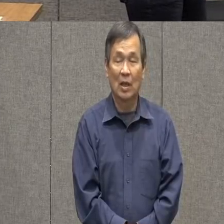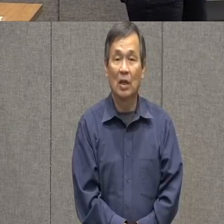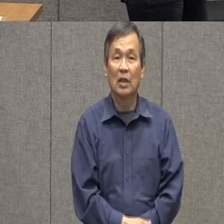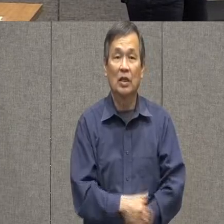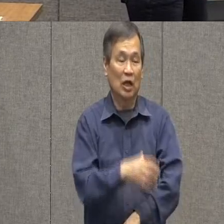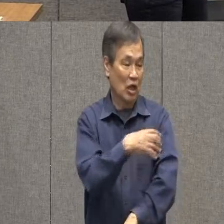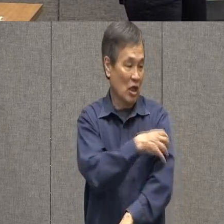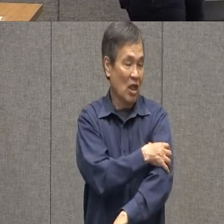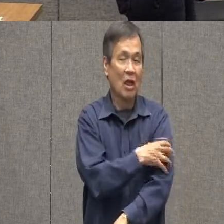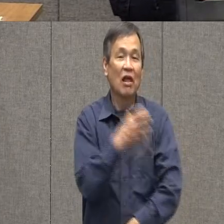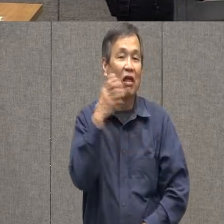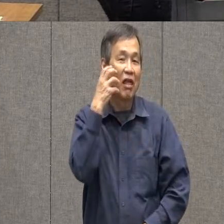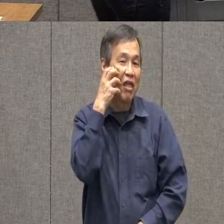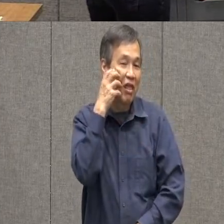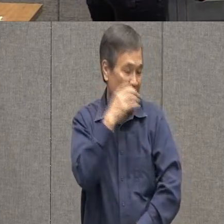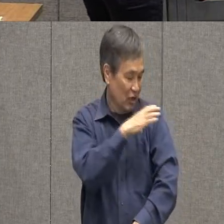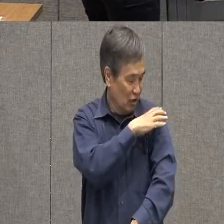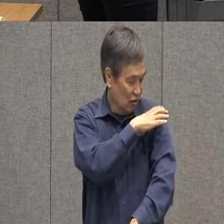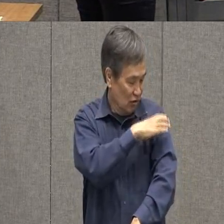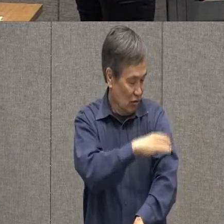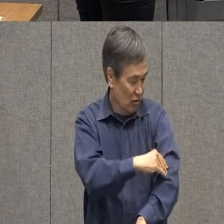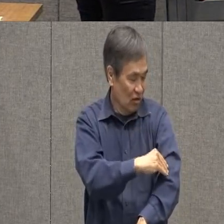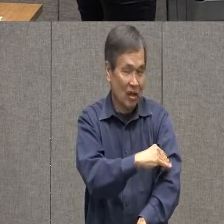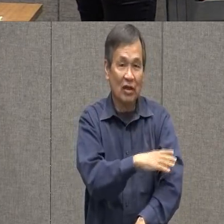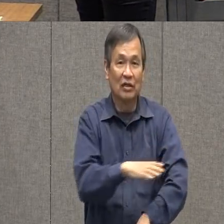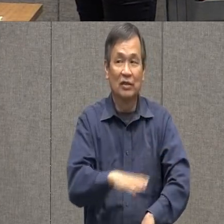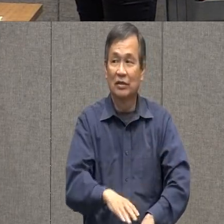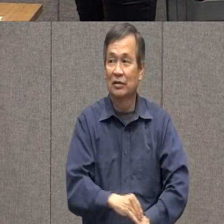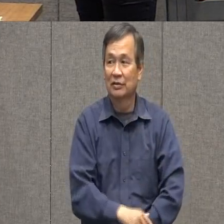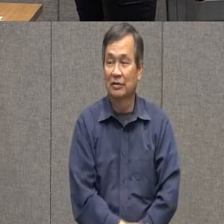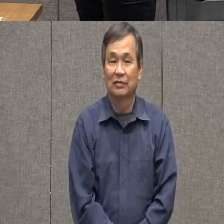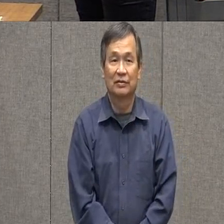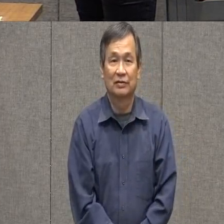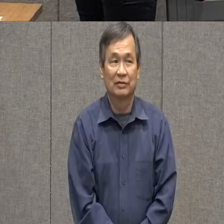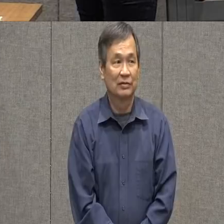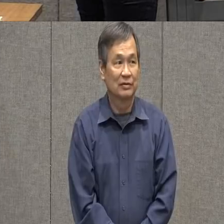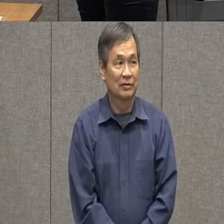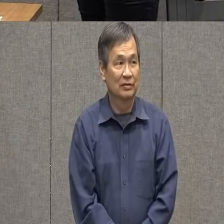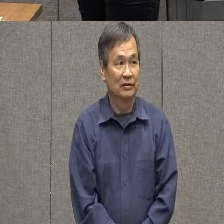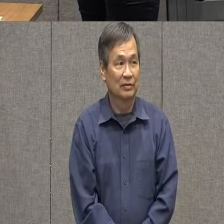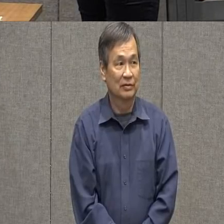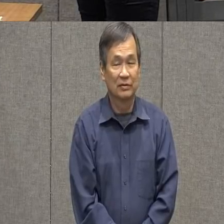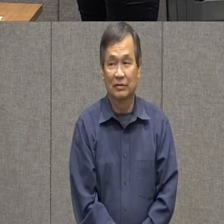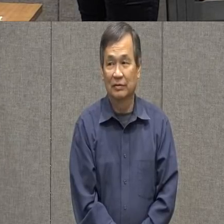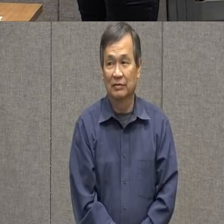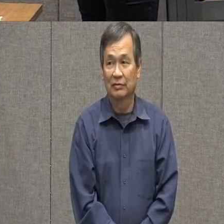our more ovaly muscley areas. So I know I'm gonna put an oval here